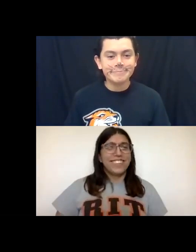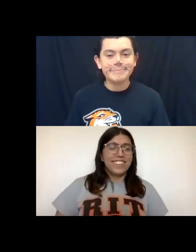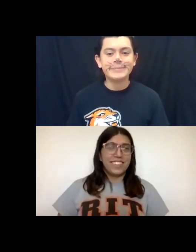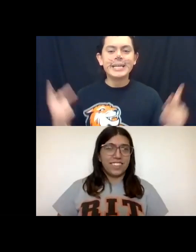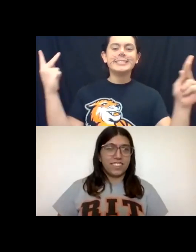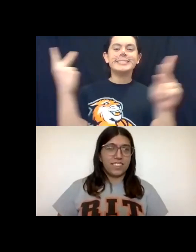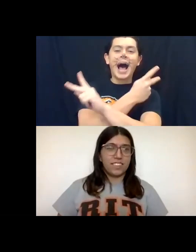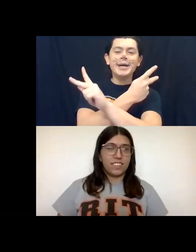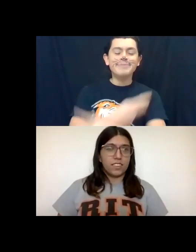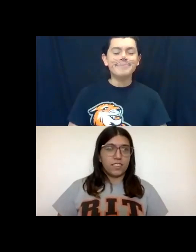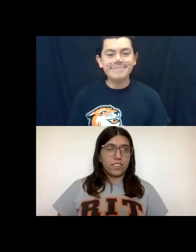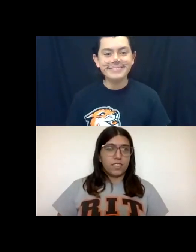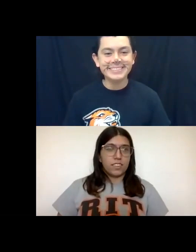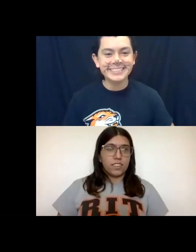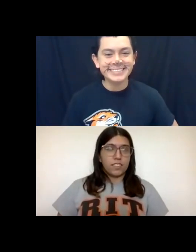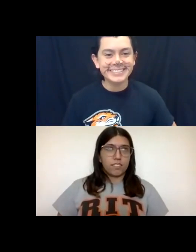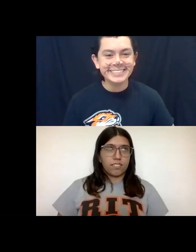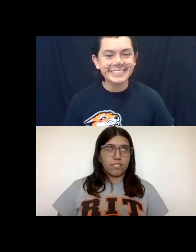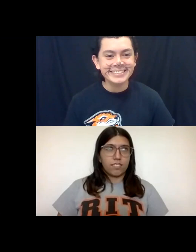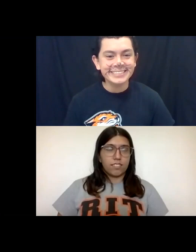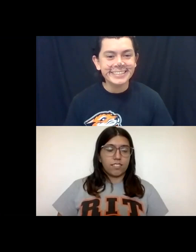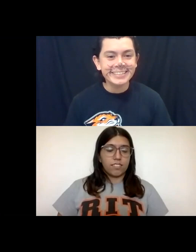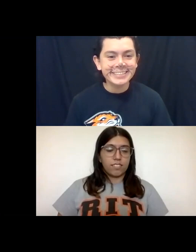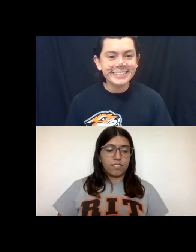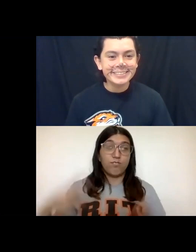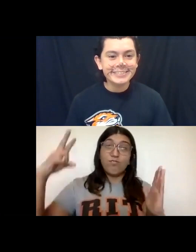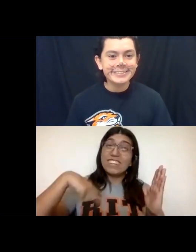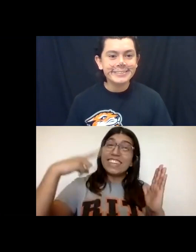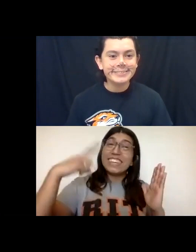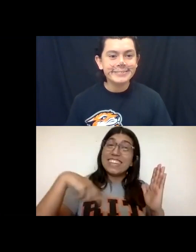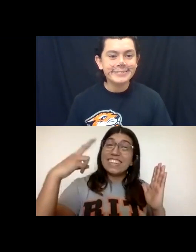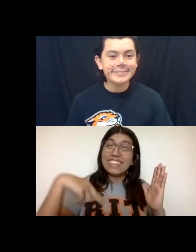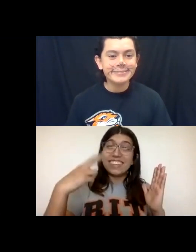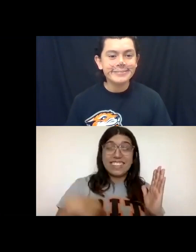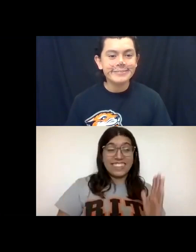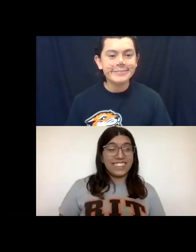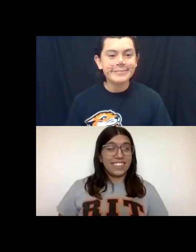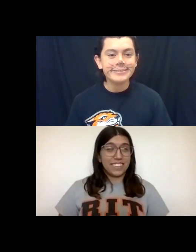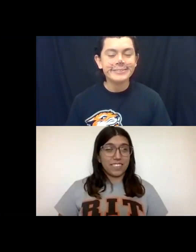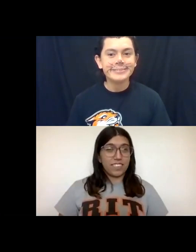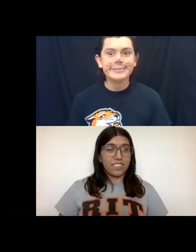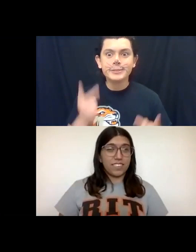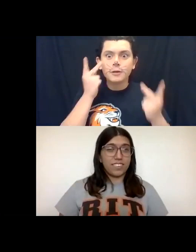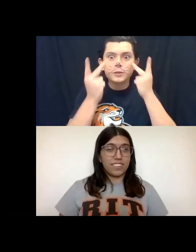Ronald: Multiply. Amanda: Read.